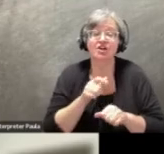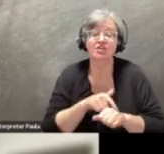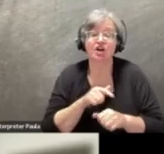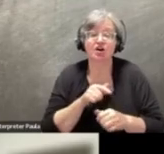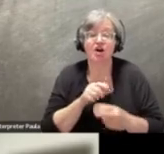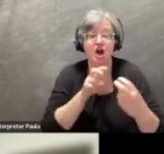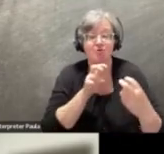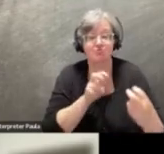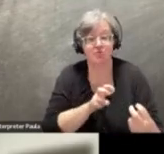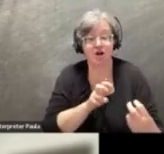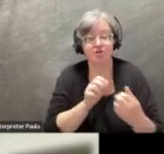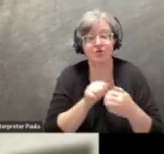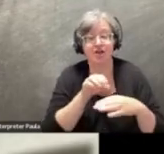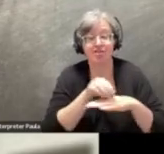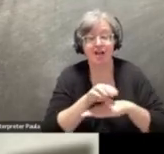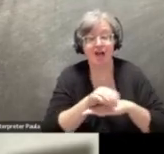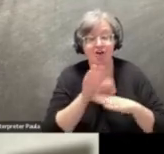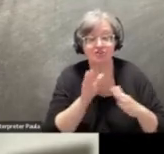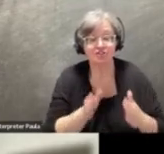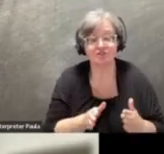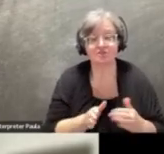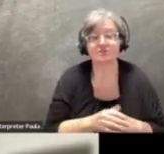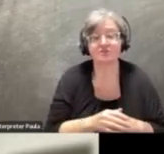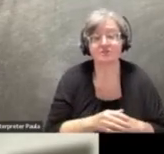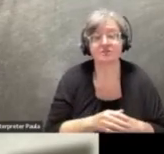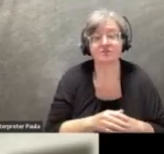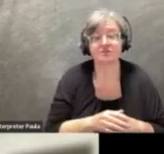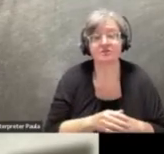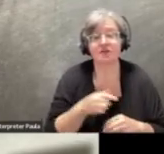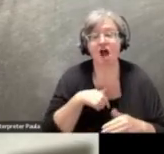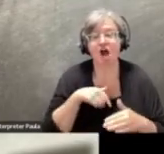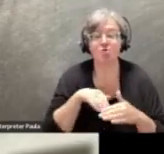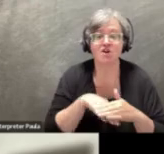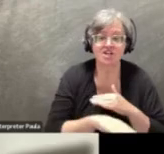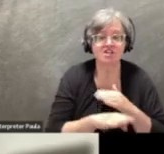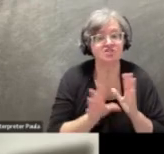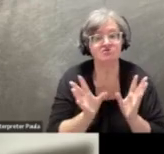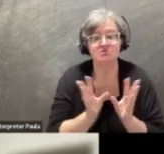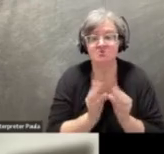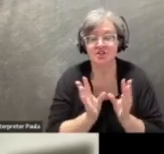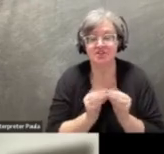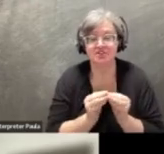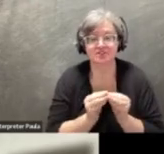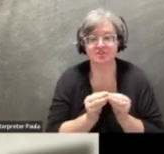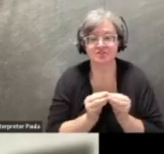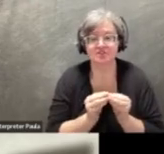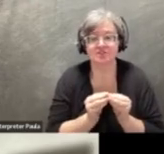my counselor, I went into those meetings already stressed,